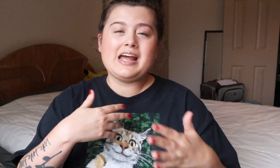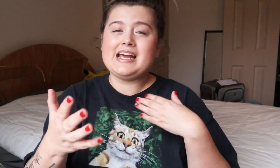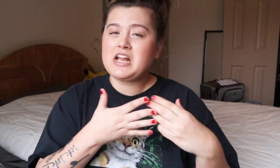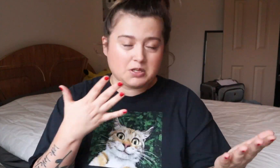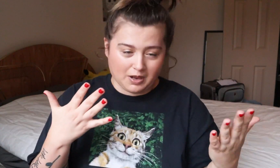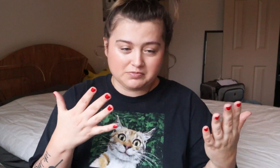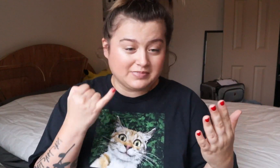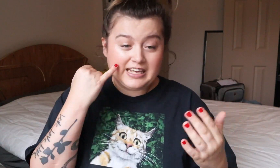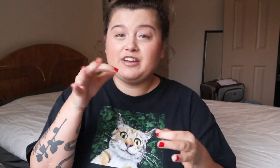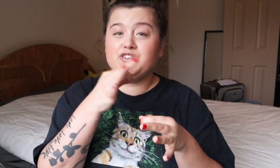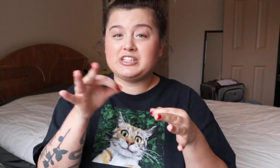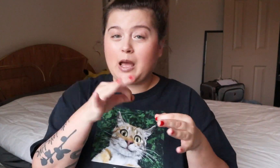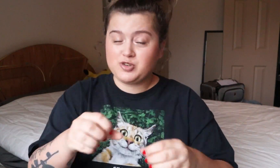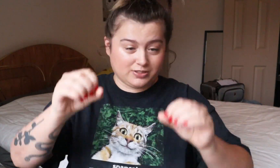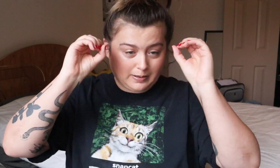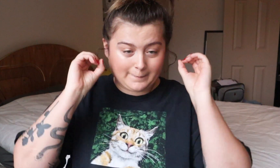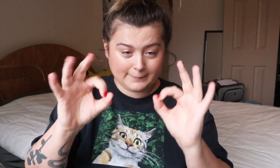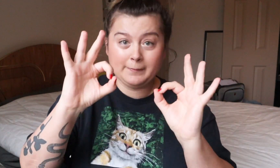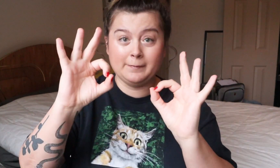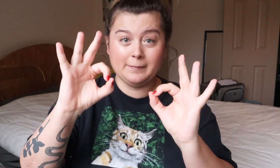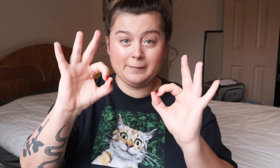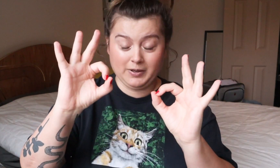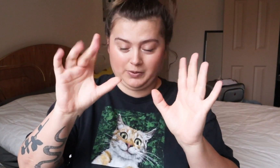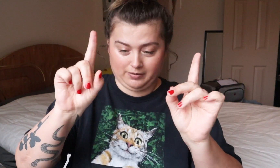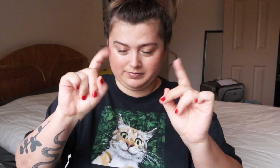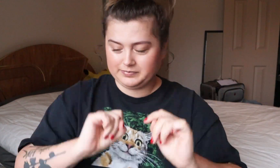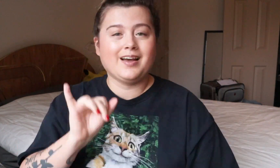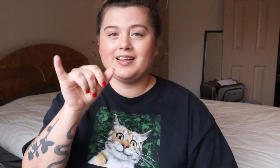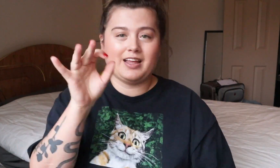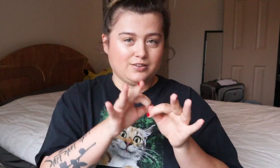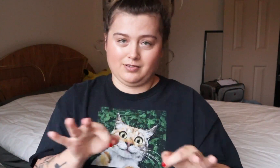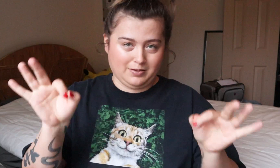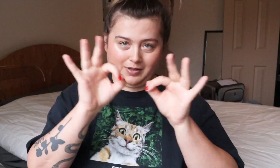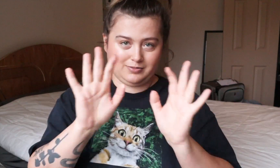It doesn't really matter. As long as the TV has captions, then everything is good! That's what's important.